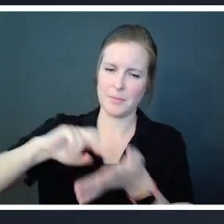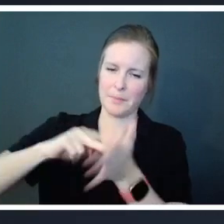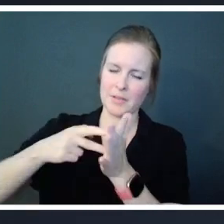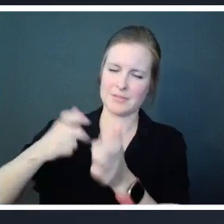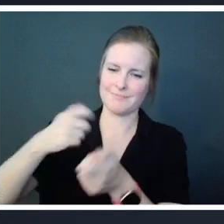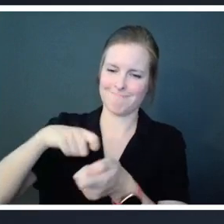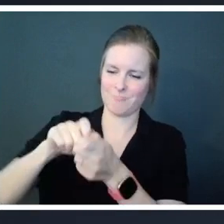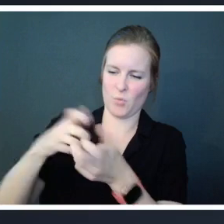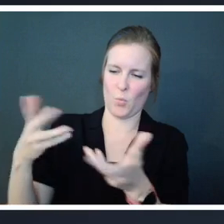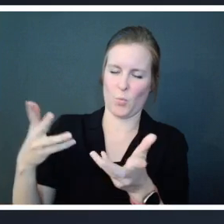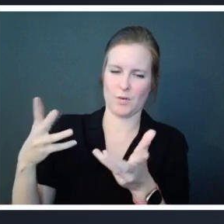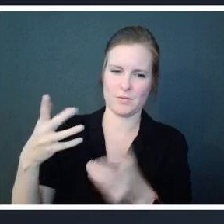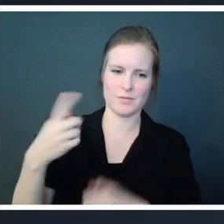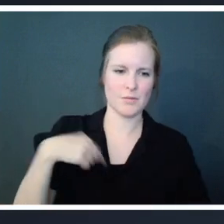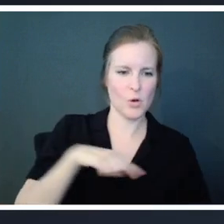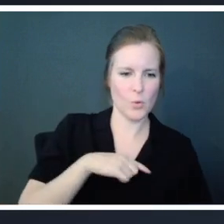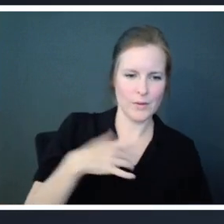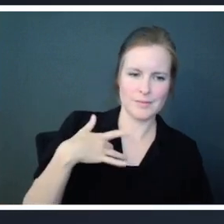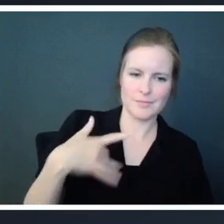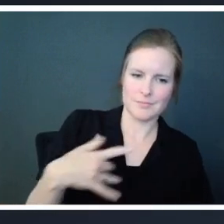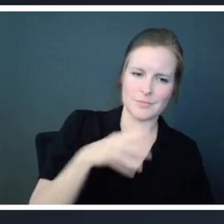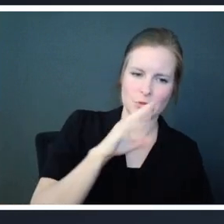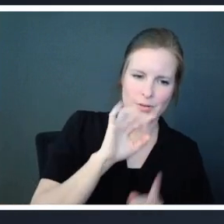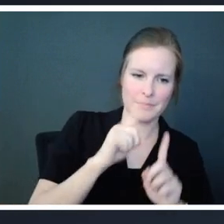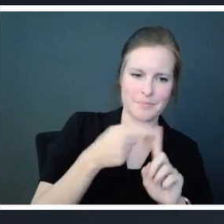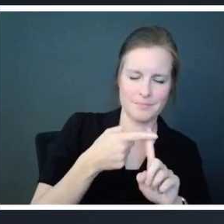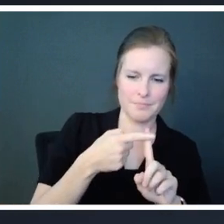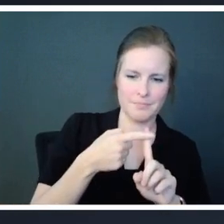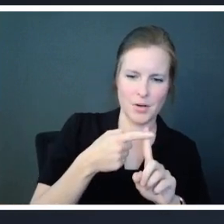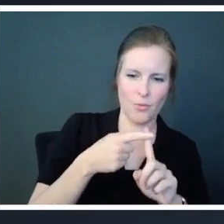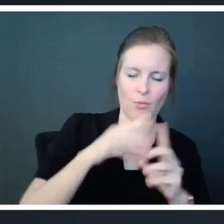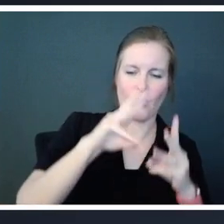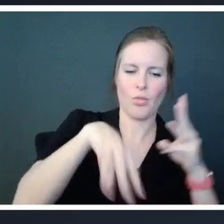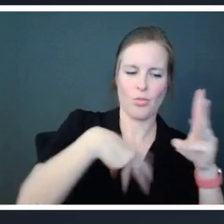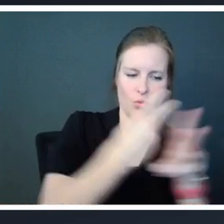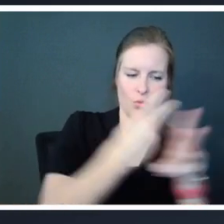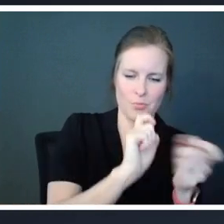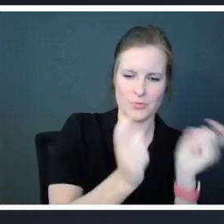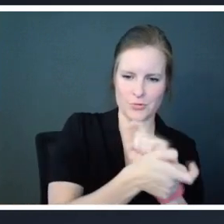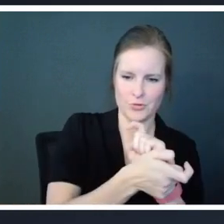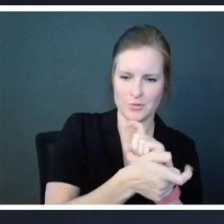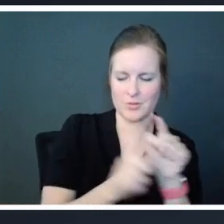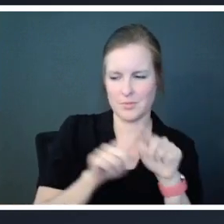of goes together, right? Because climate change impacts where invasive species can live.